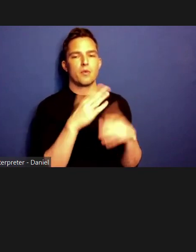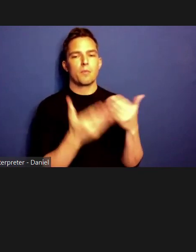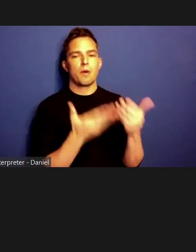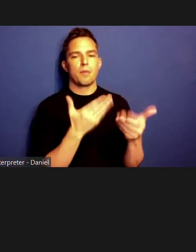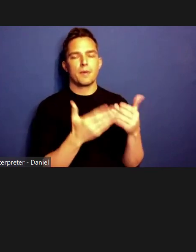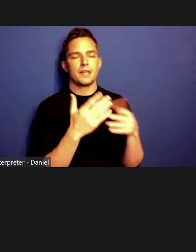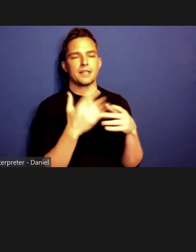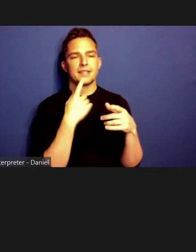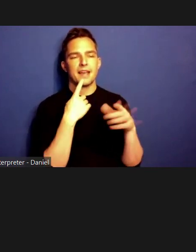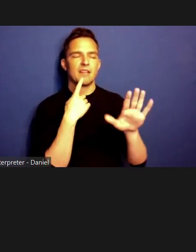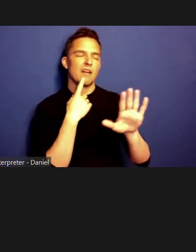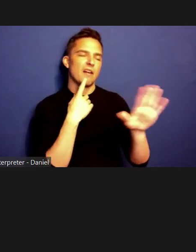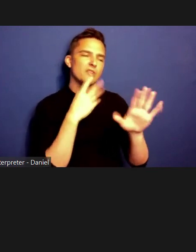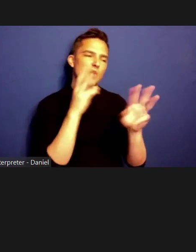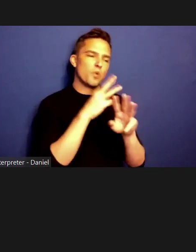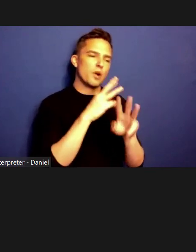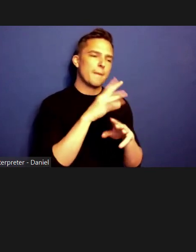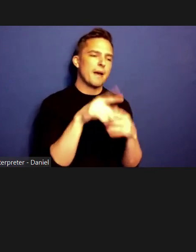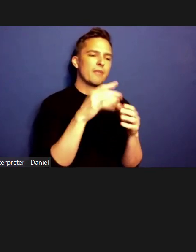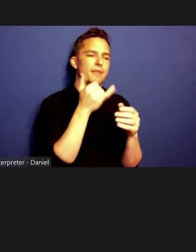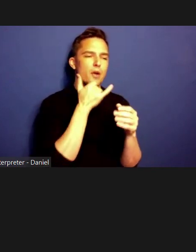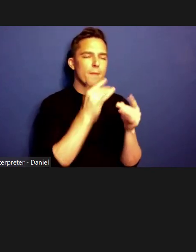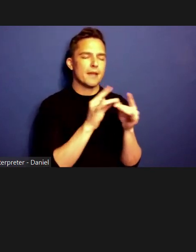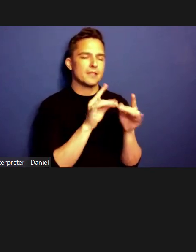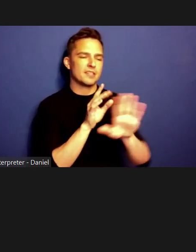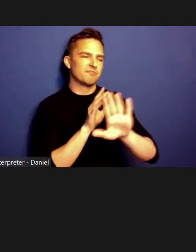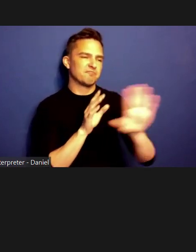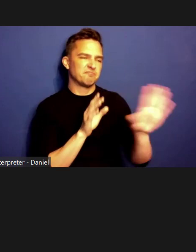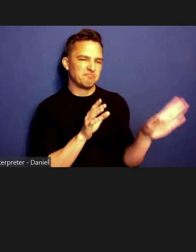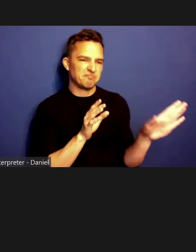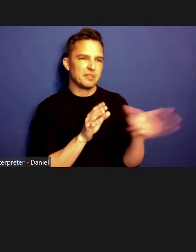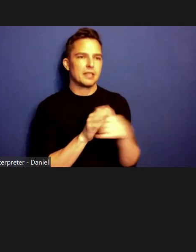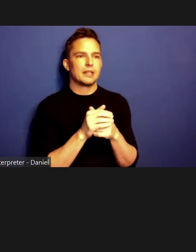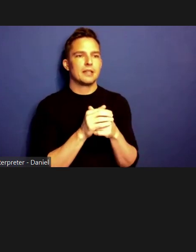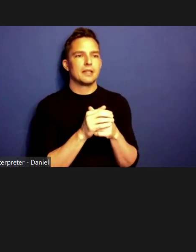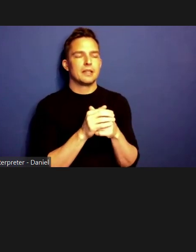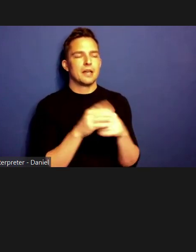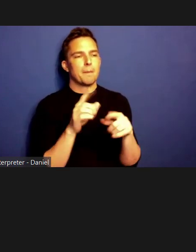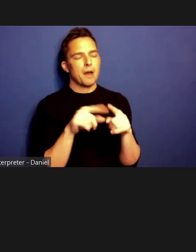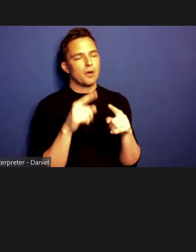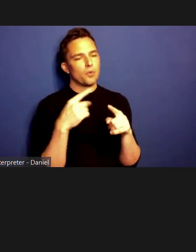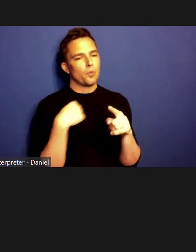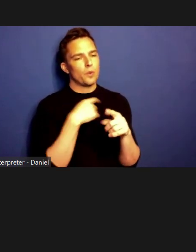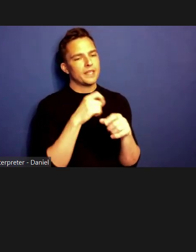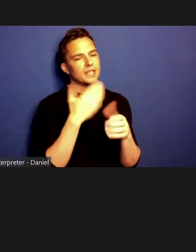is, but let's get a good probe fit, make sure the child is sitting